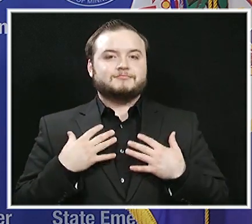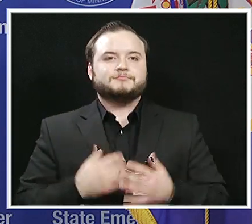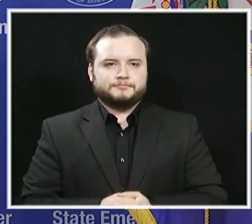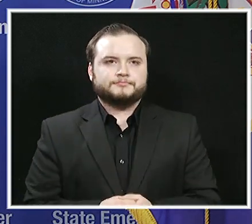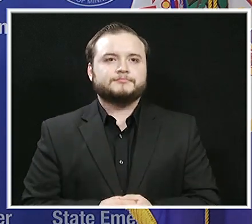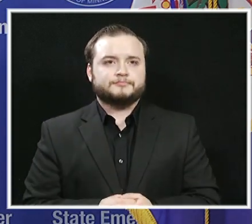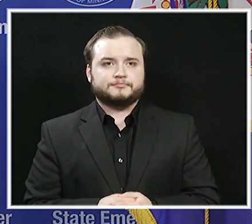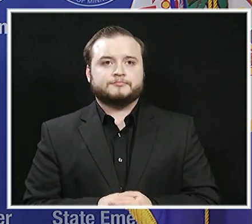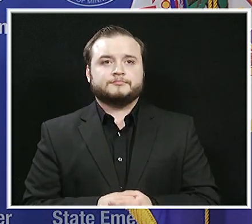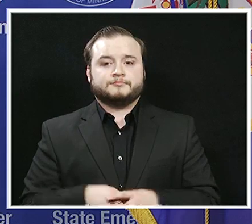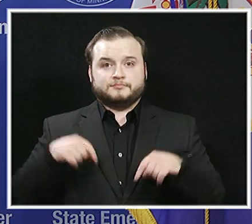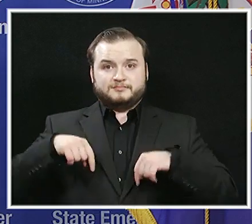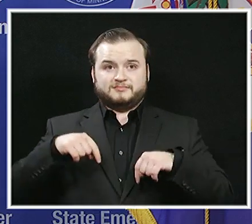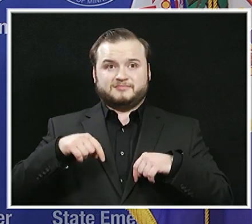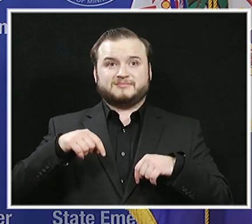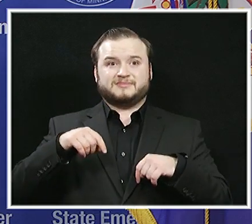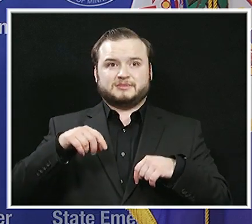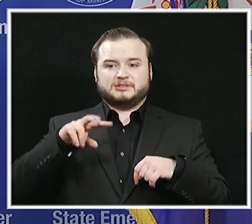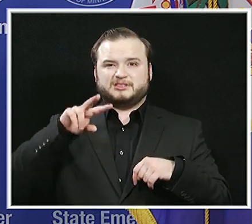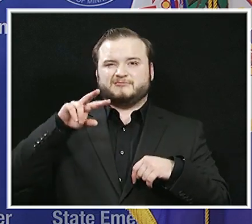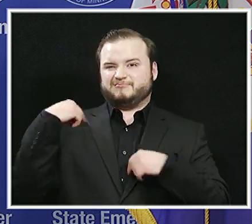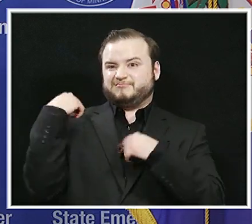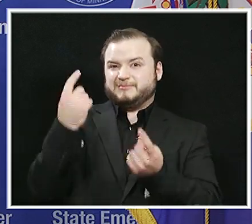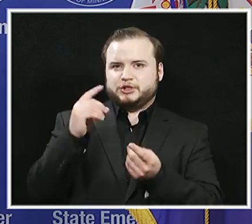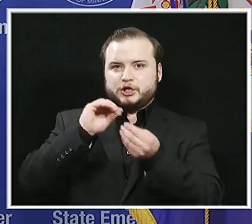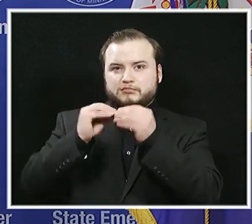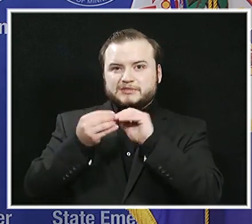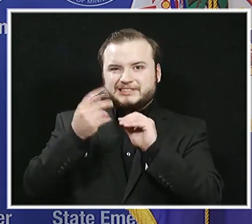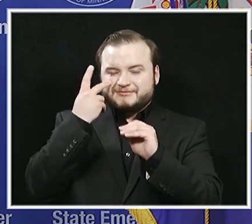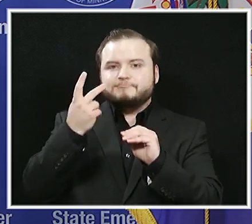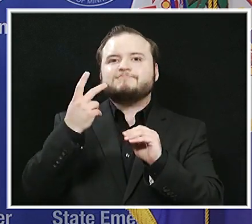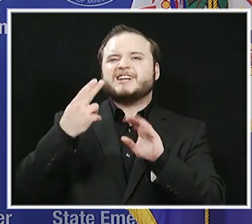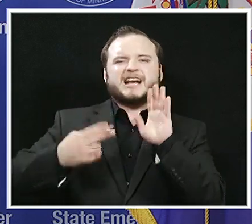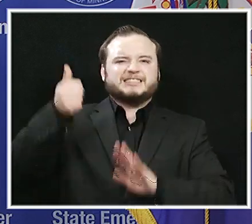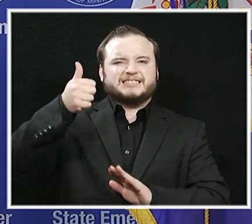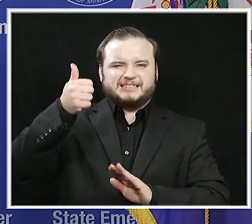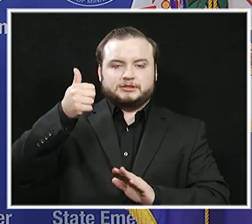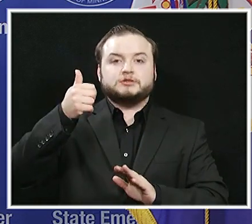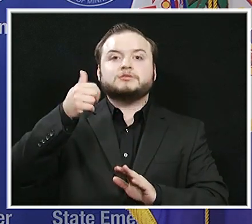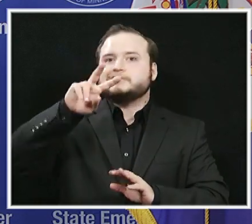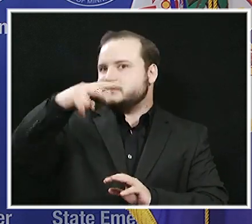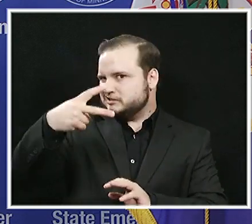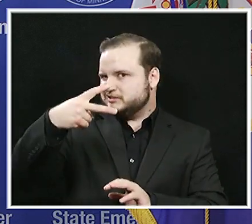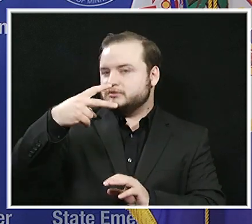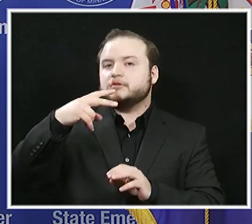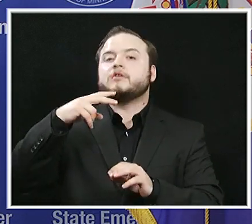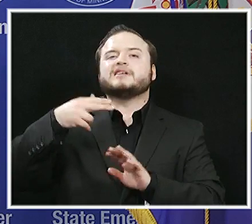happen and I think today there's a lot of positives to think about in Minnesota. That's always against a backdrop